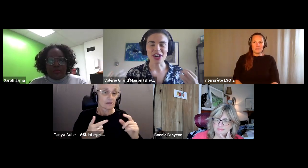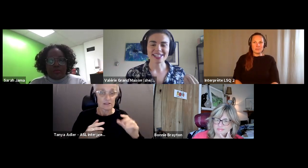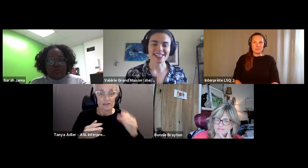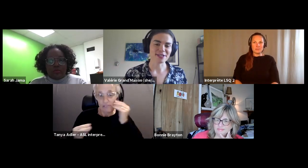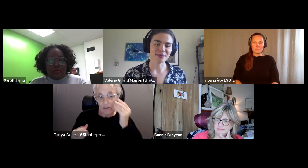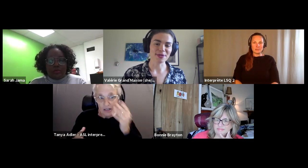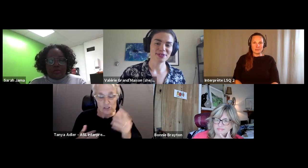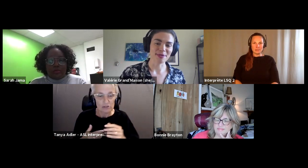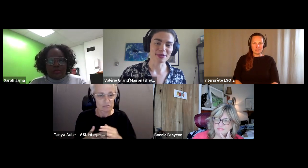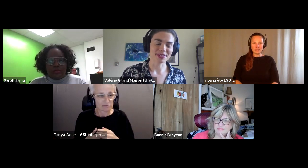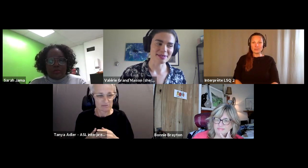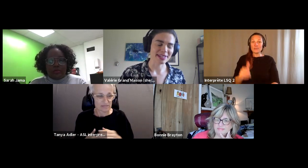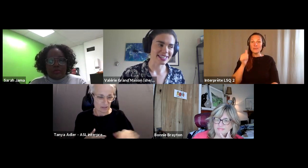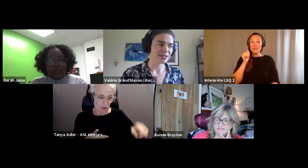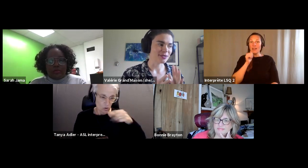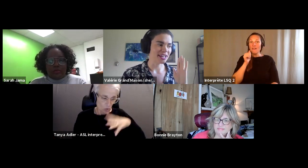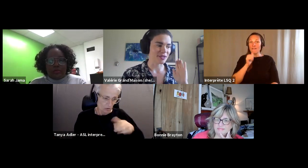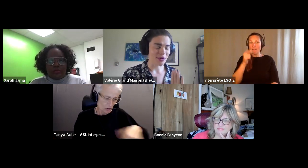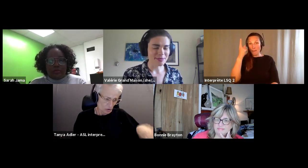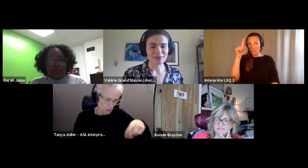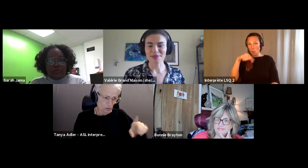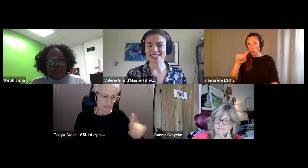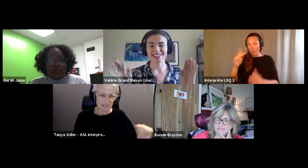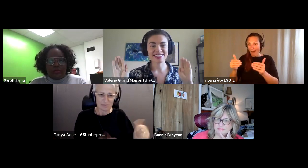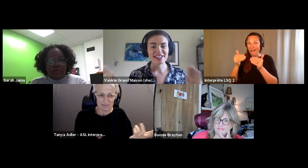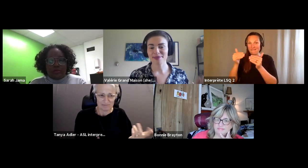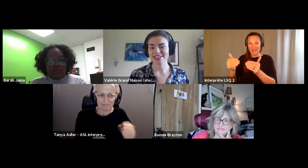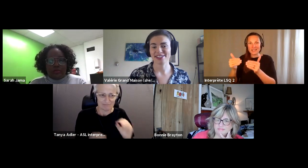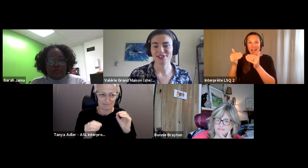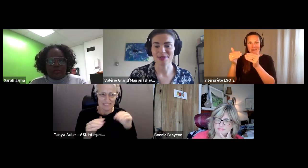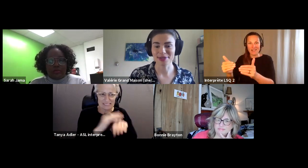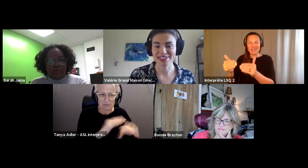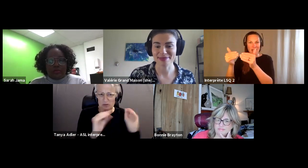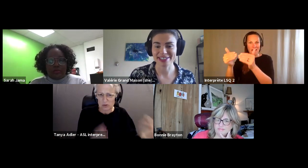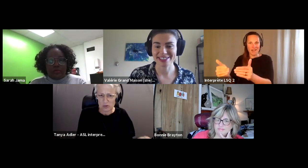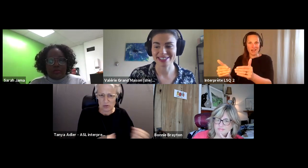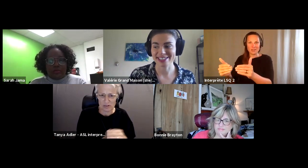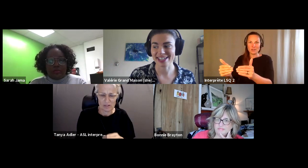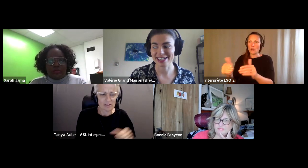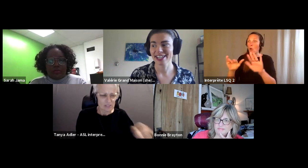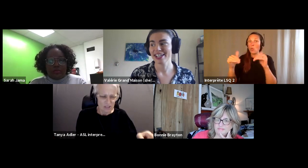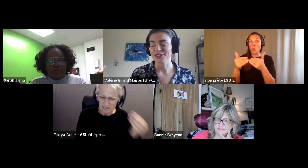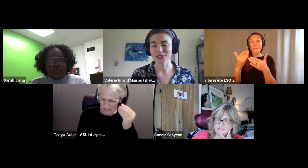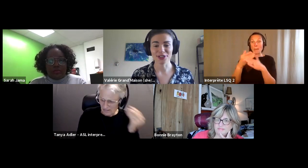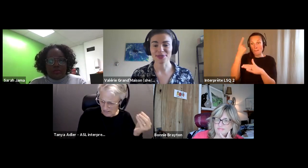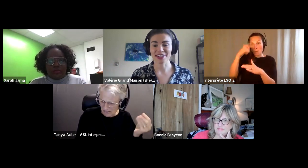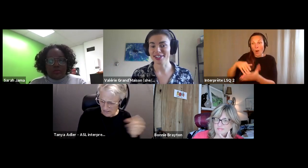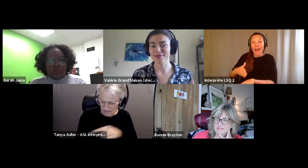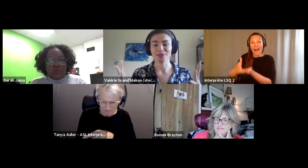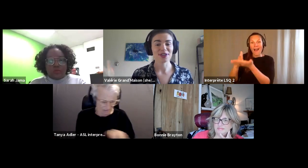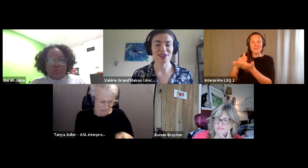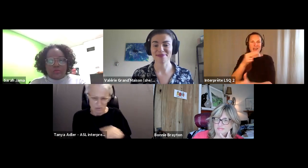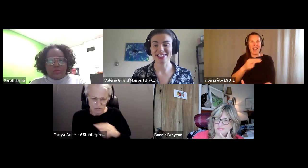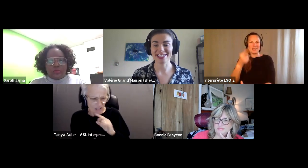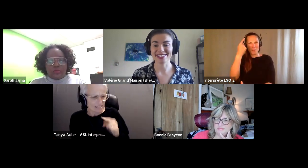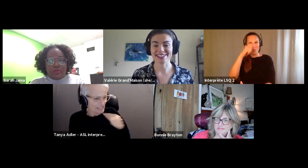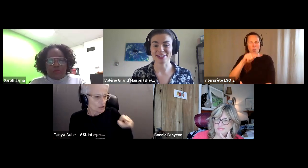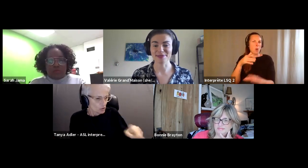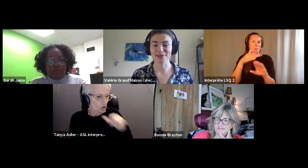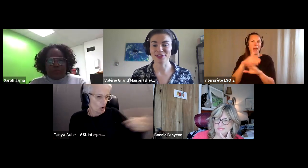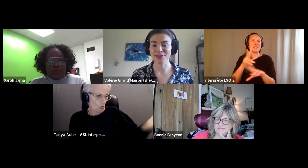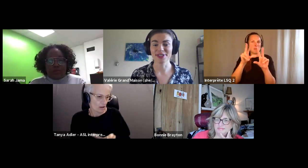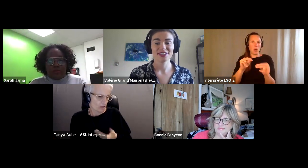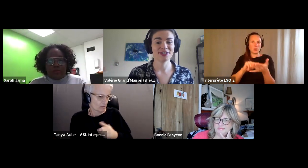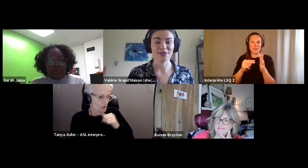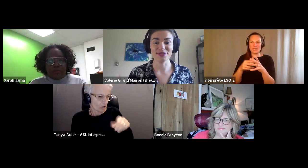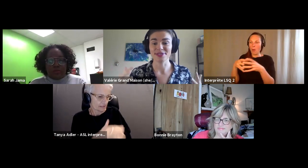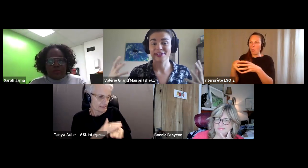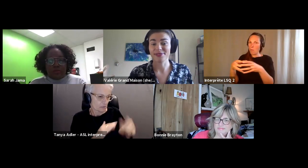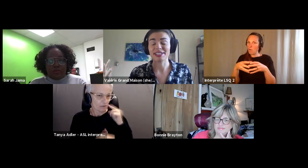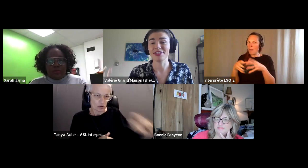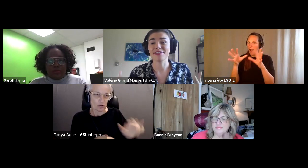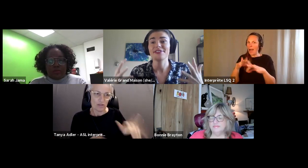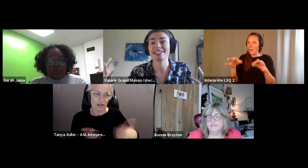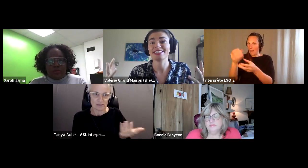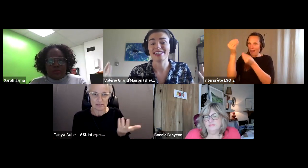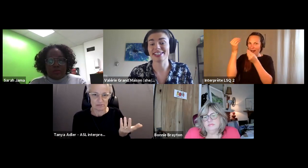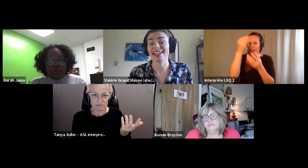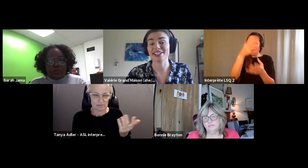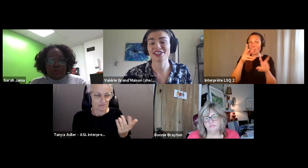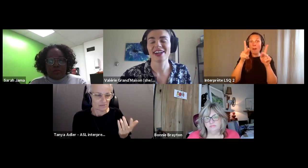Valérie Grand’Maison (she/elle): we're not accessible to women with disabilities, so the women's movement, send a clear message to women with disabilities and said you're not welcome, we are not making this accessible for you to even physically engage.